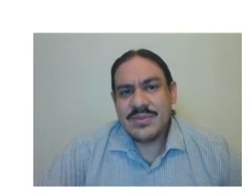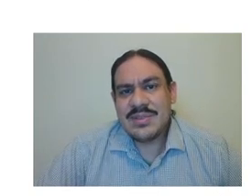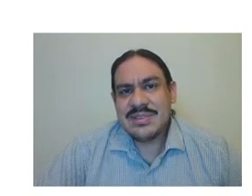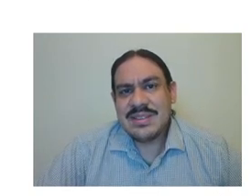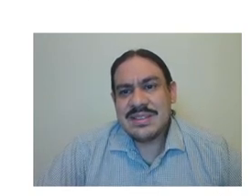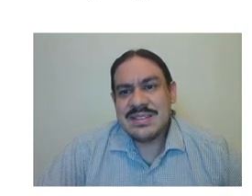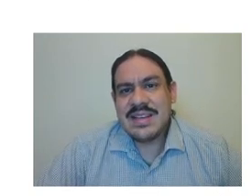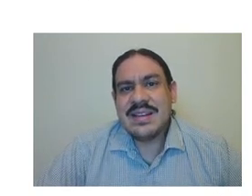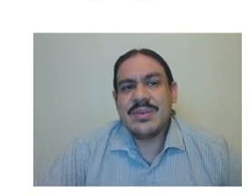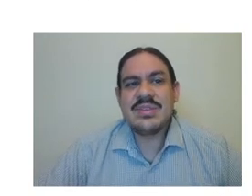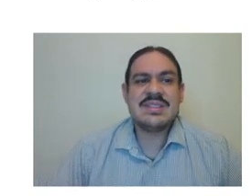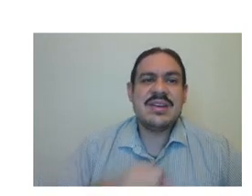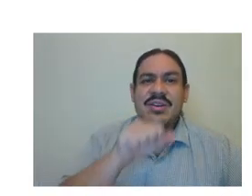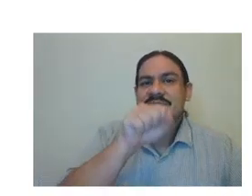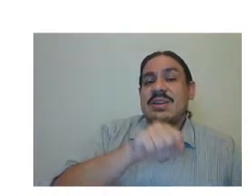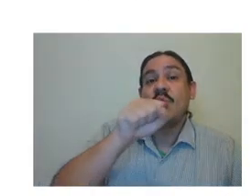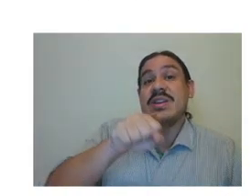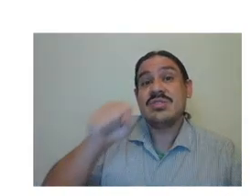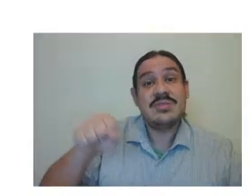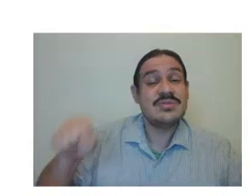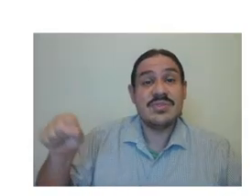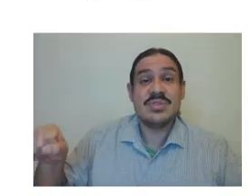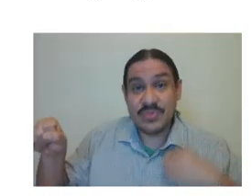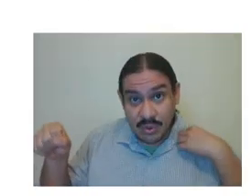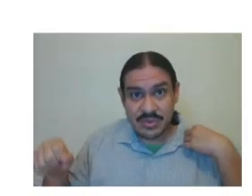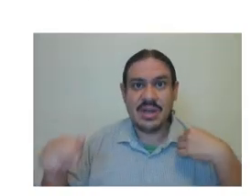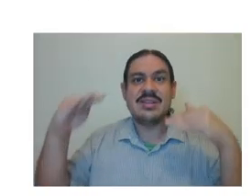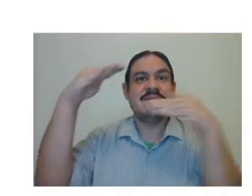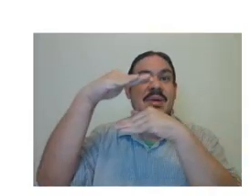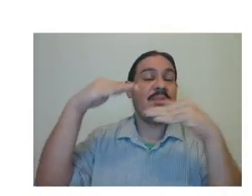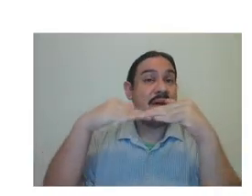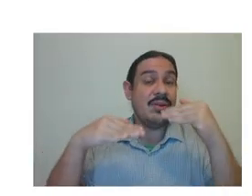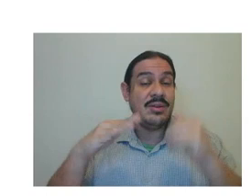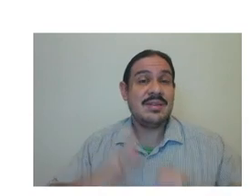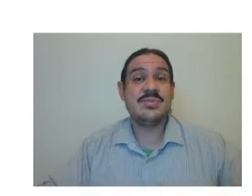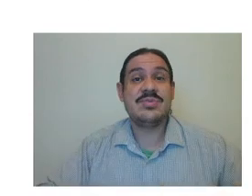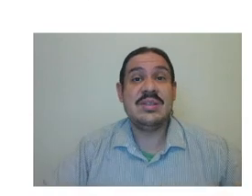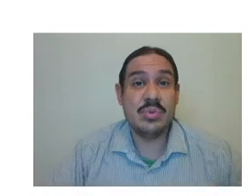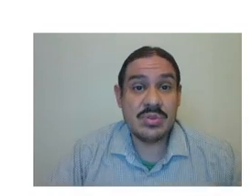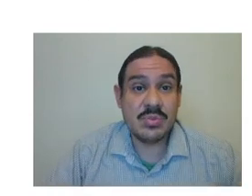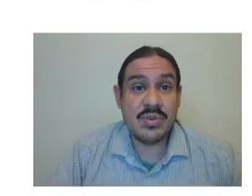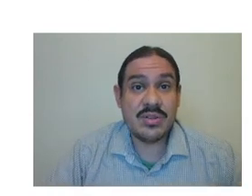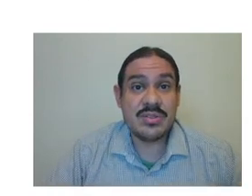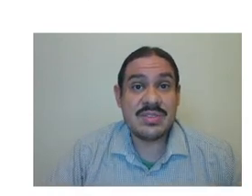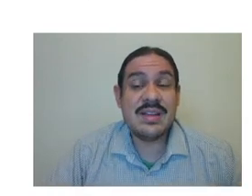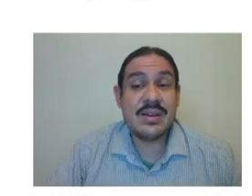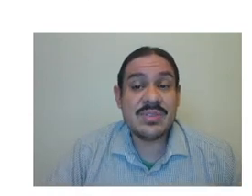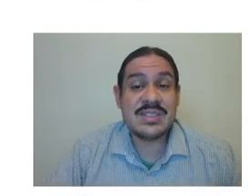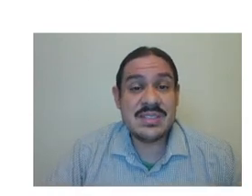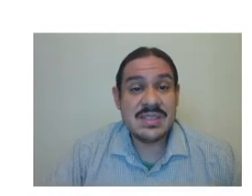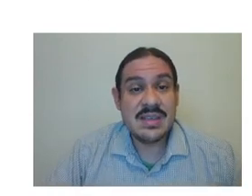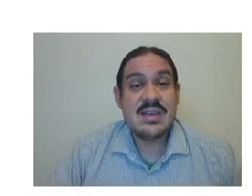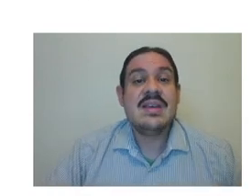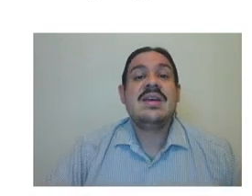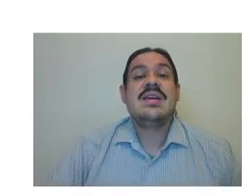this is used as a way to teach deaf children how to read and write the